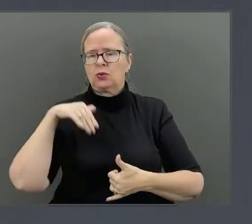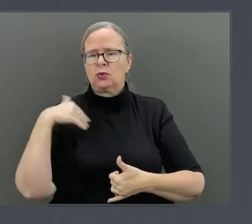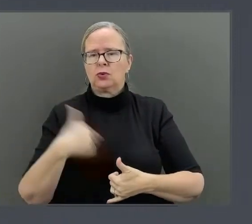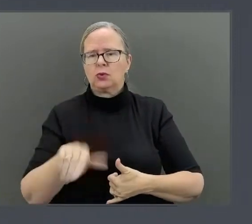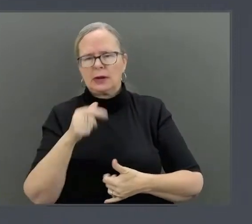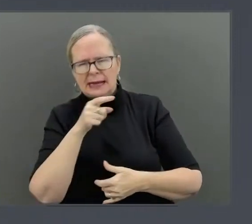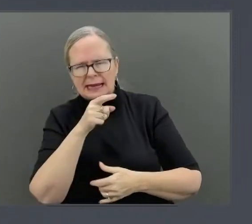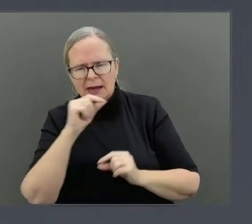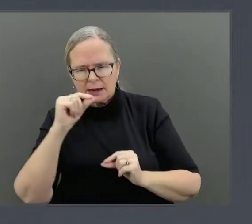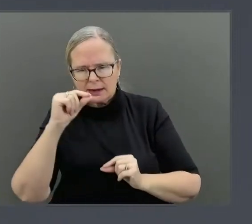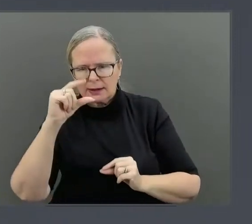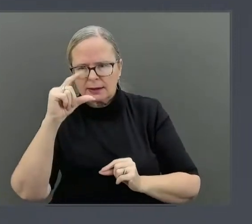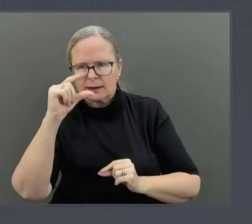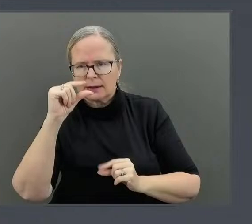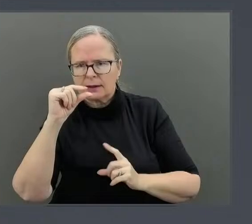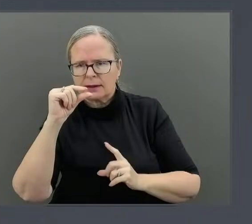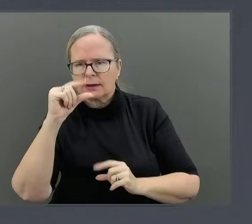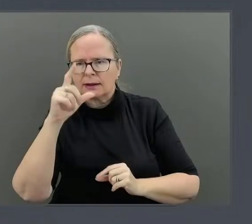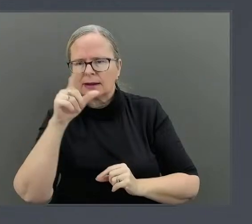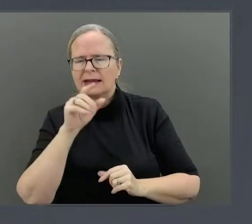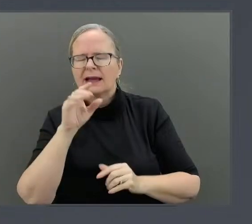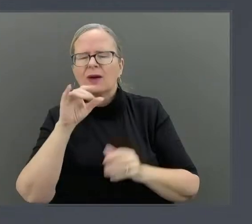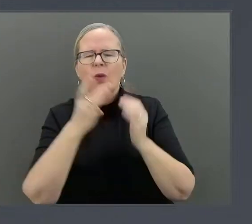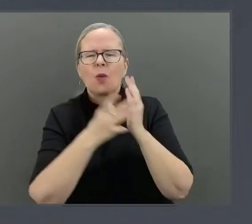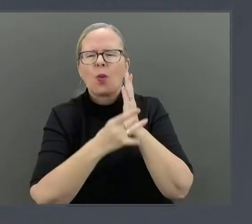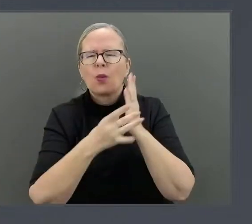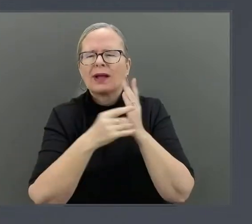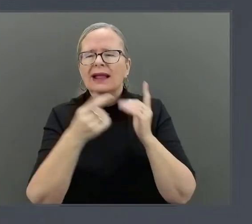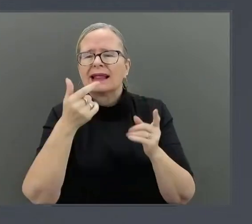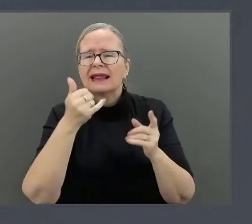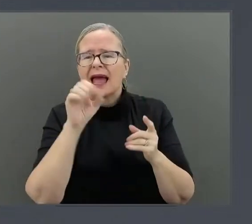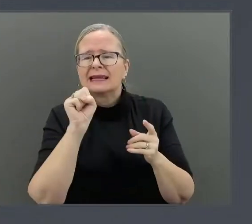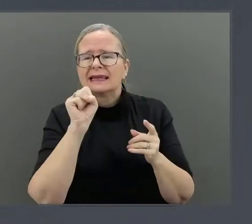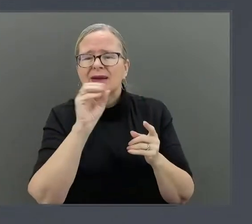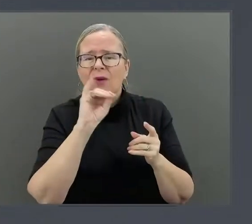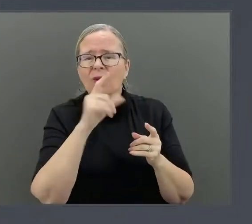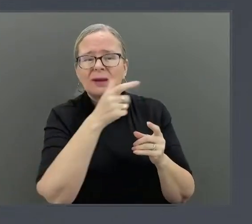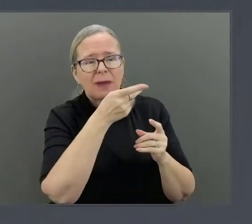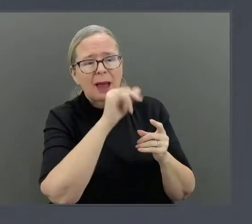it's typically organizations like those that provide Safe Drinking Water to Residents in